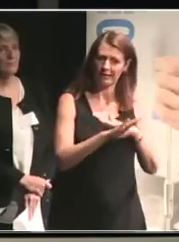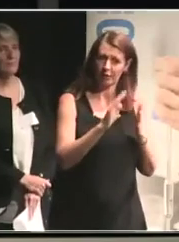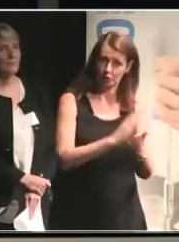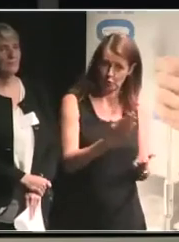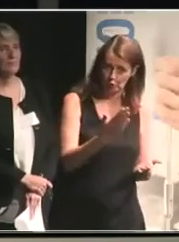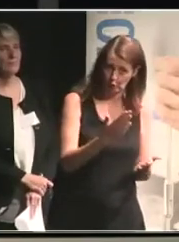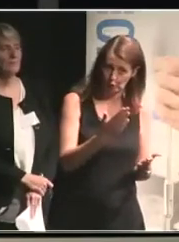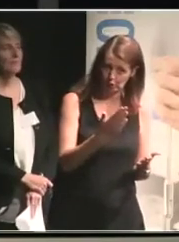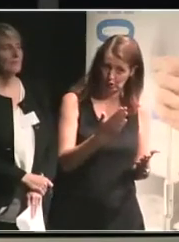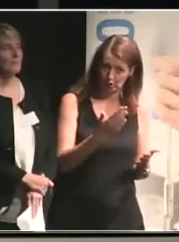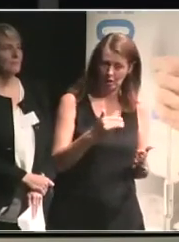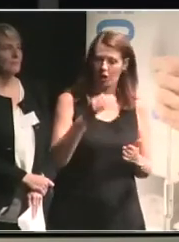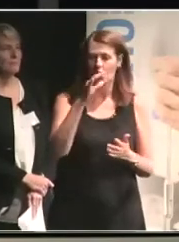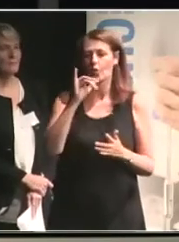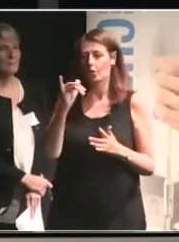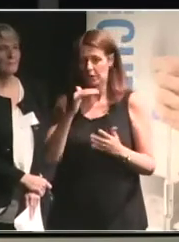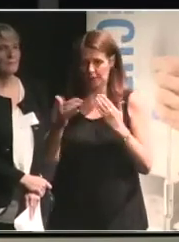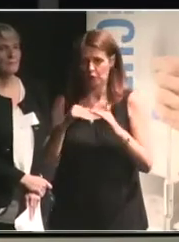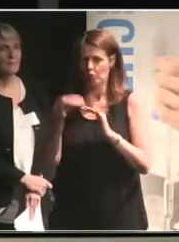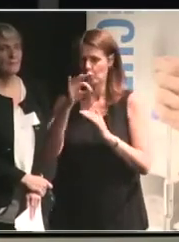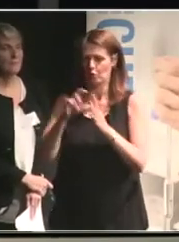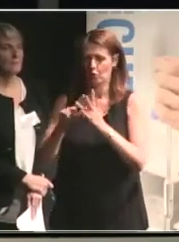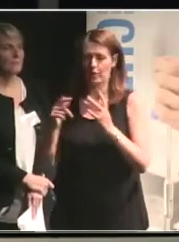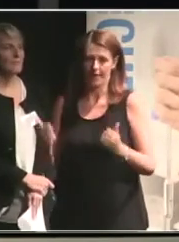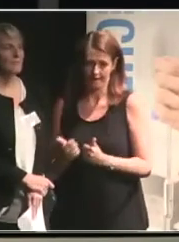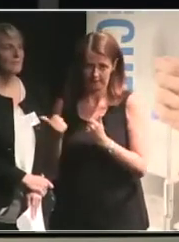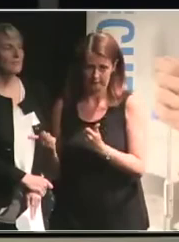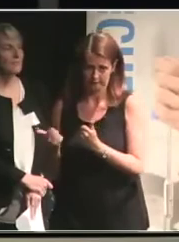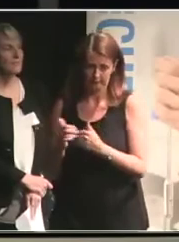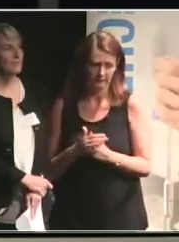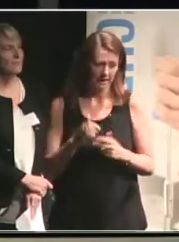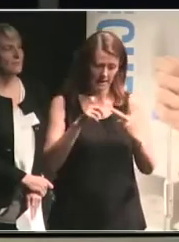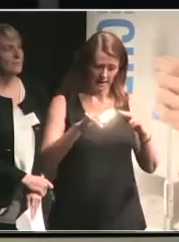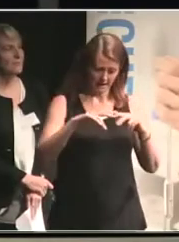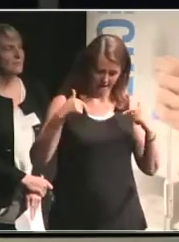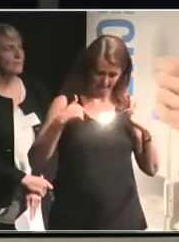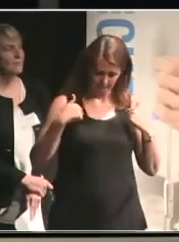to not doing enough. If I were to give a science talk